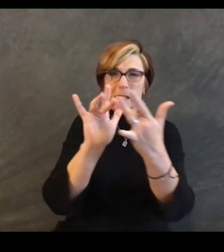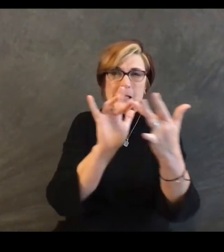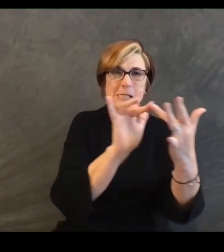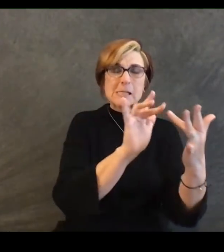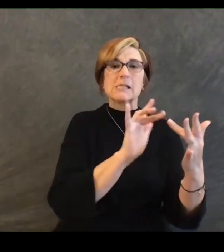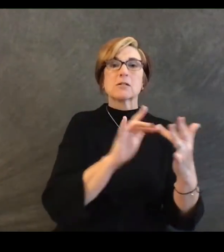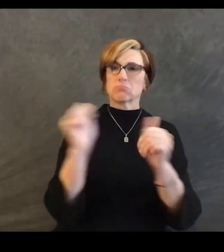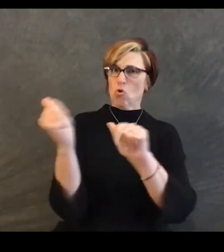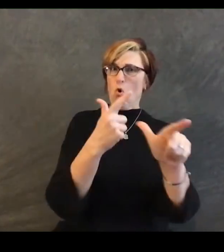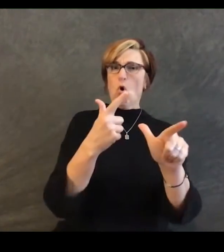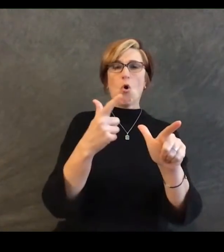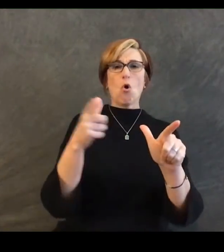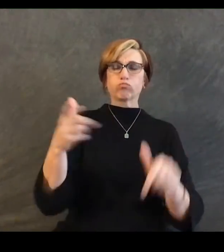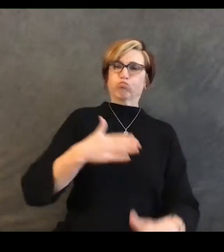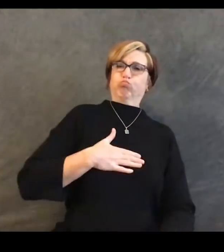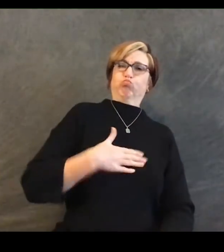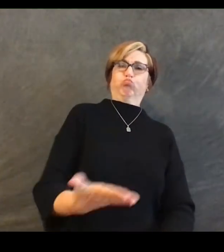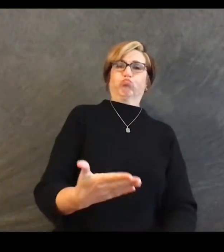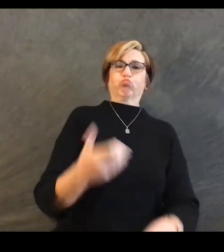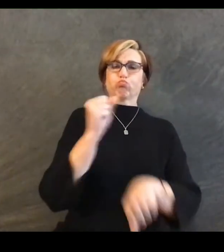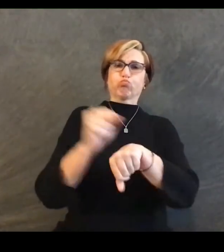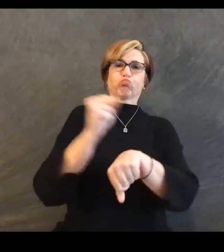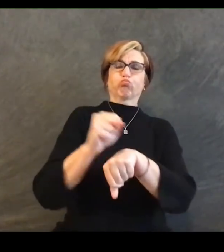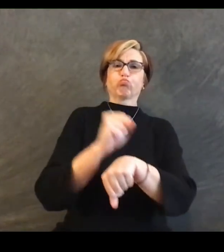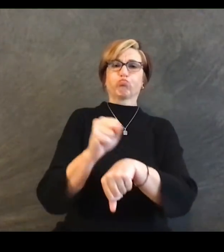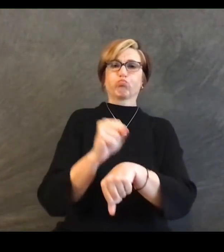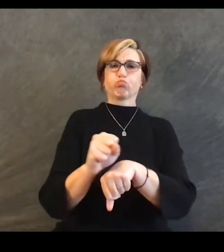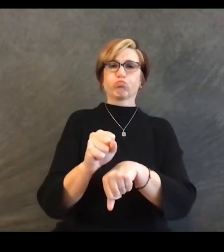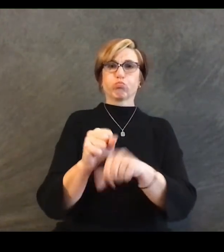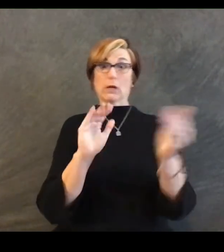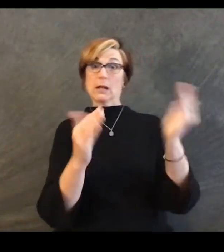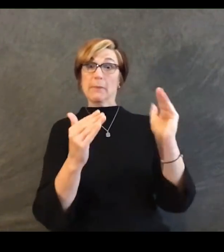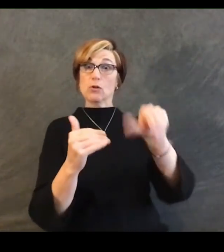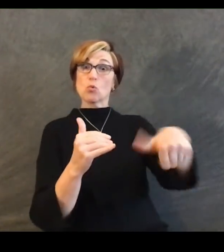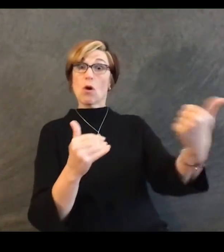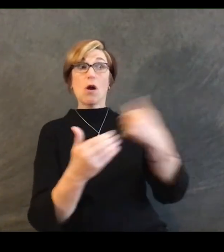other continents if you look at Europe they want a different route than we did